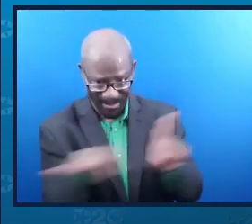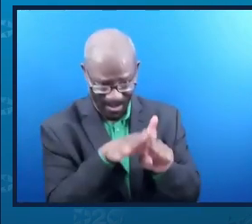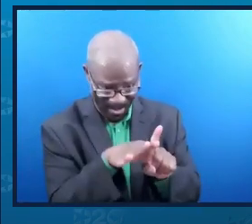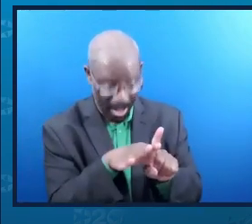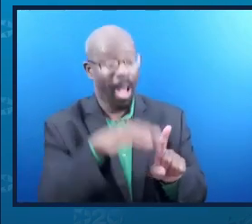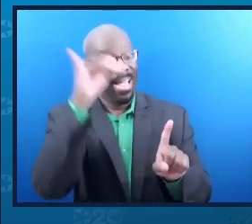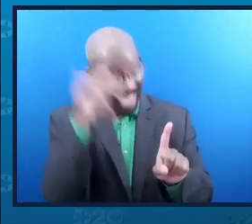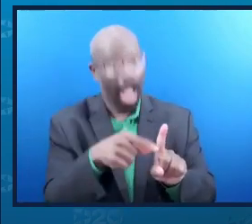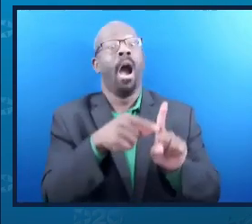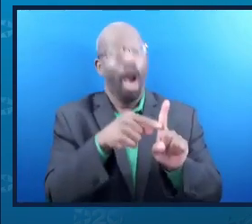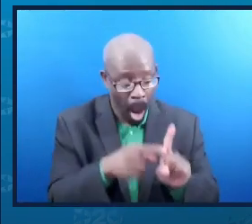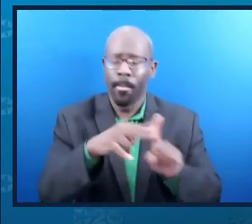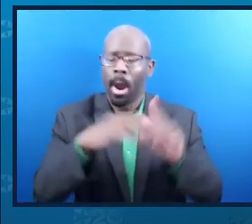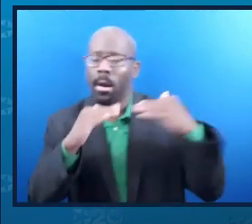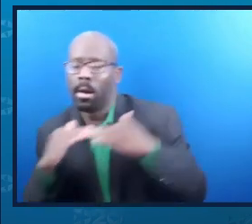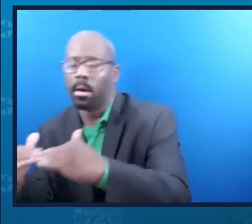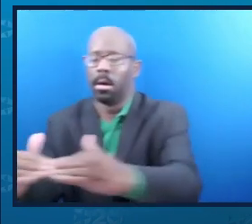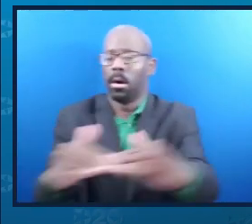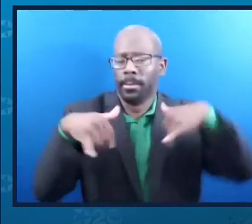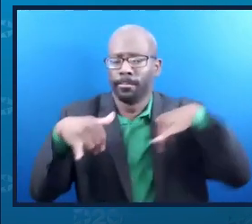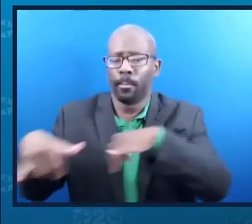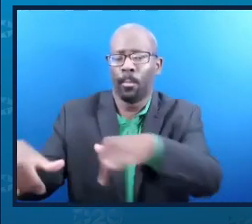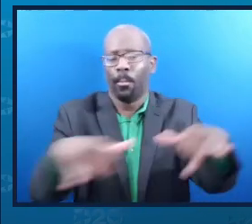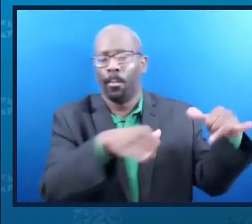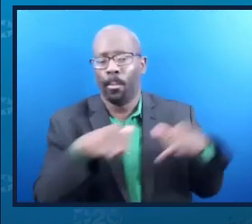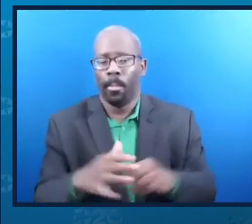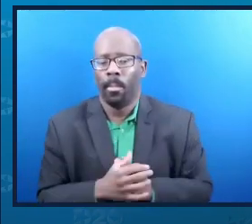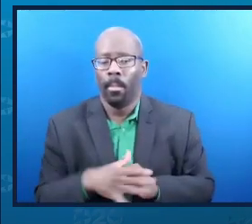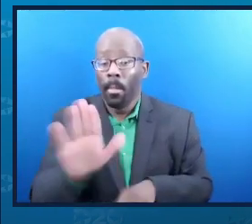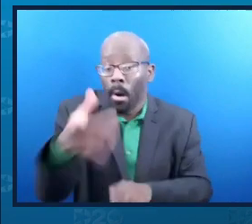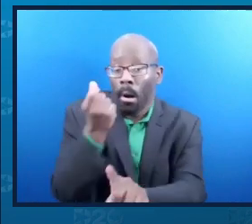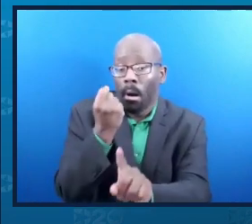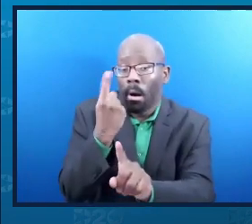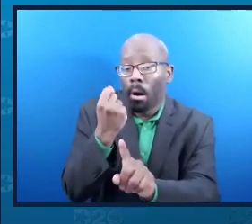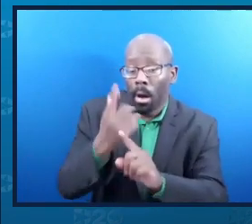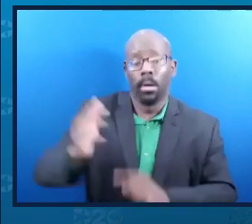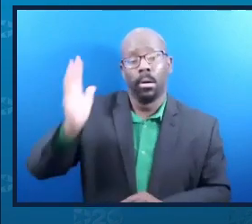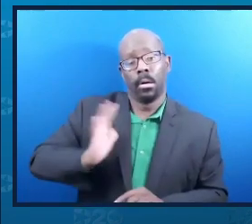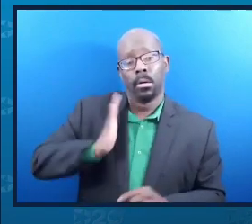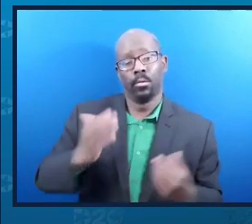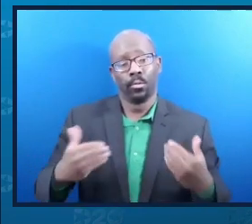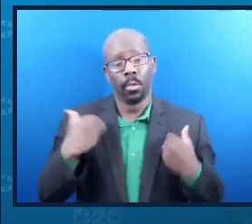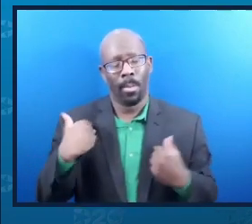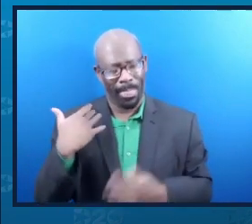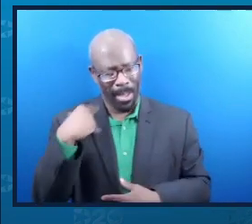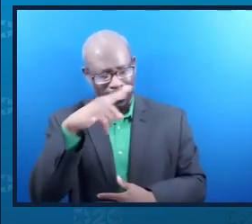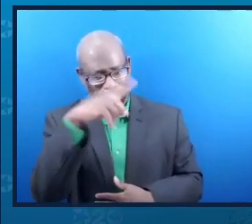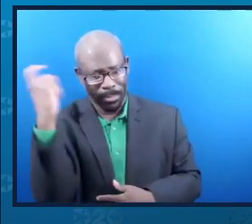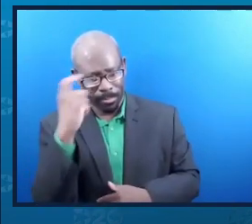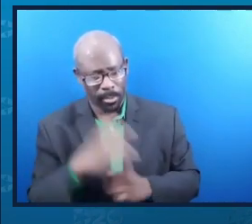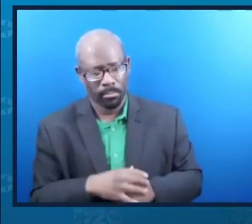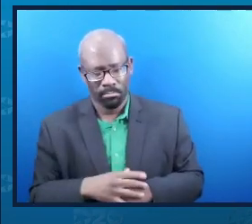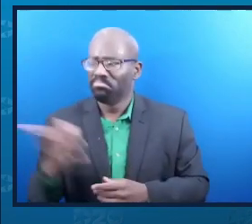RACISM. TO THE YOUNG PEOPLE WHO LED US